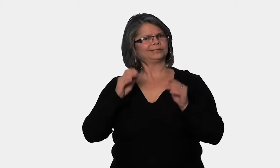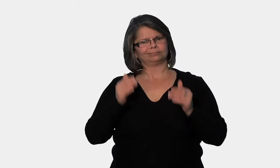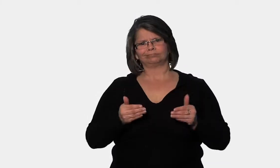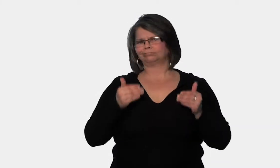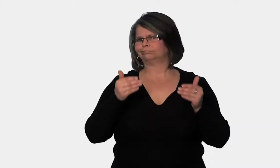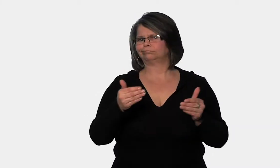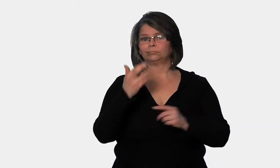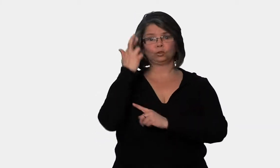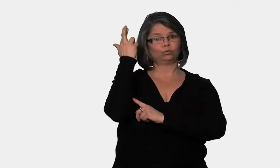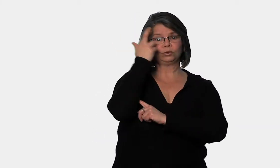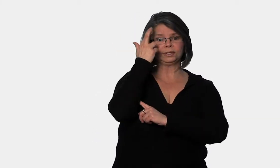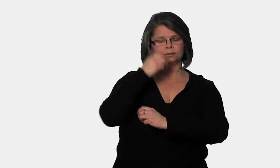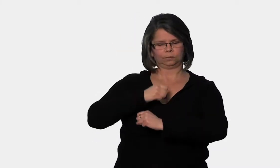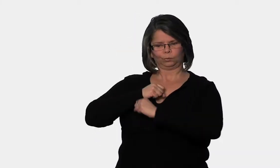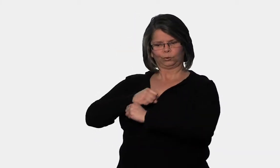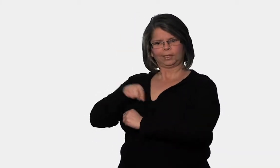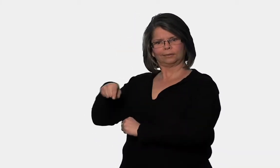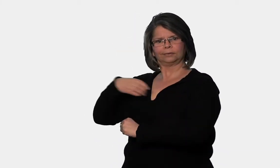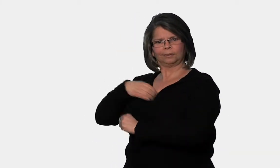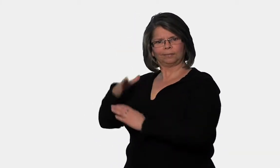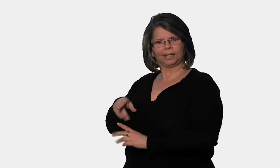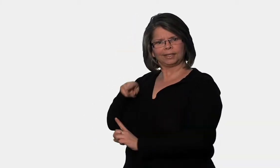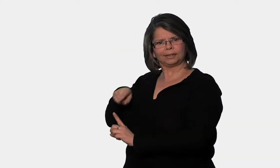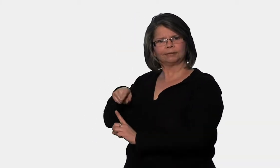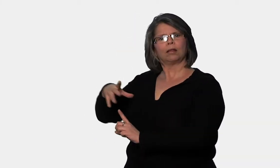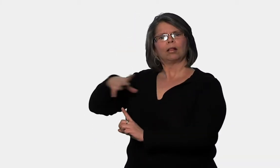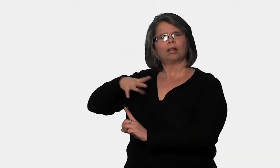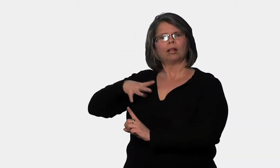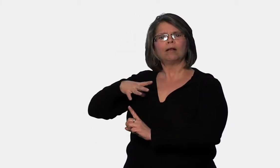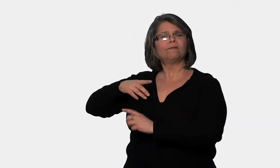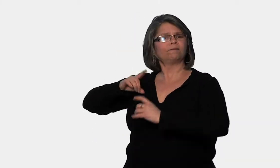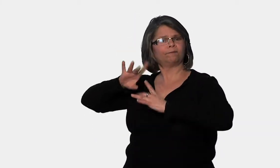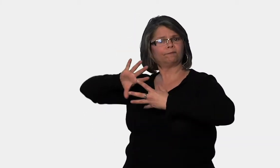This is meant to protect the complainant from pressure,